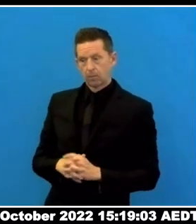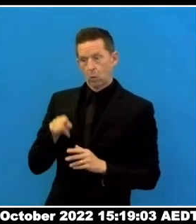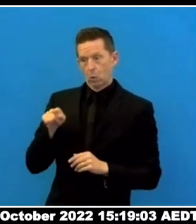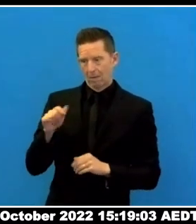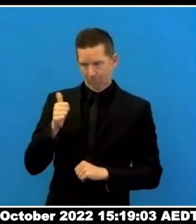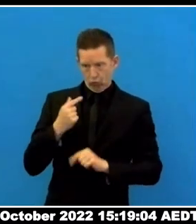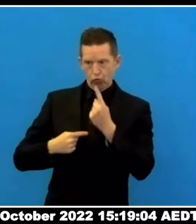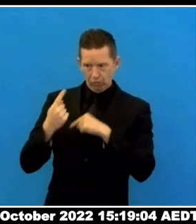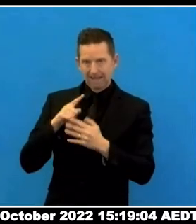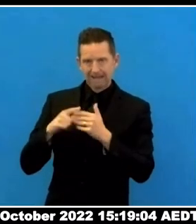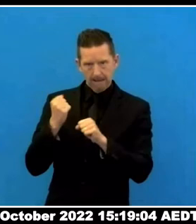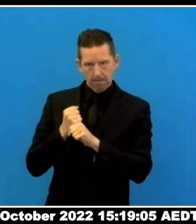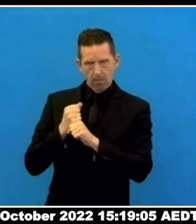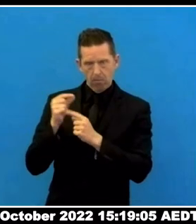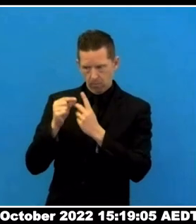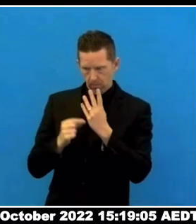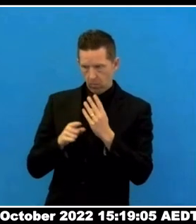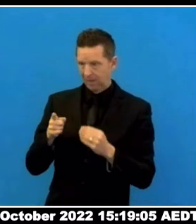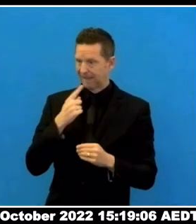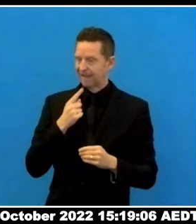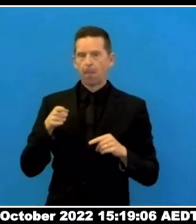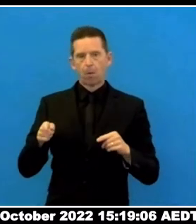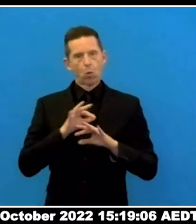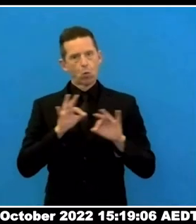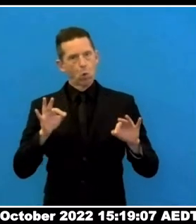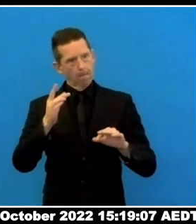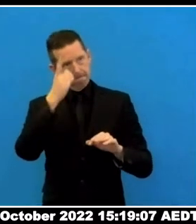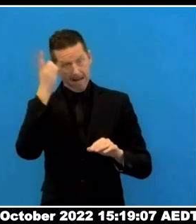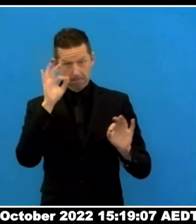and saying that they are not scenarios, they are true stories from your community